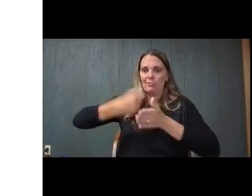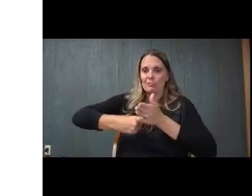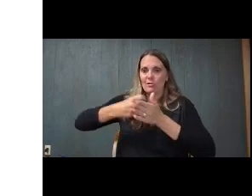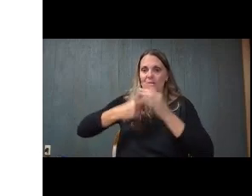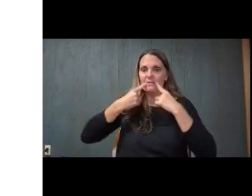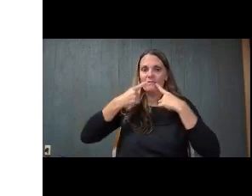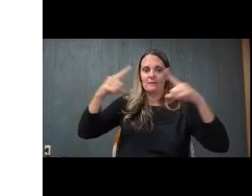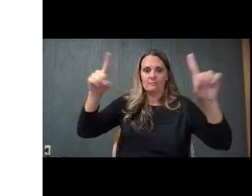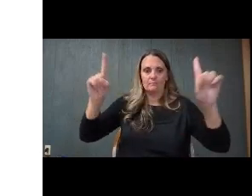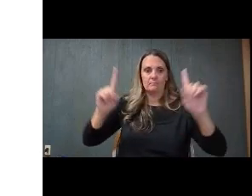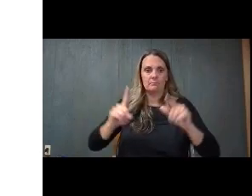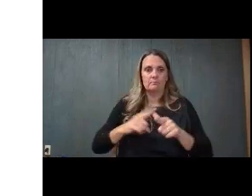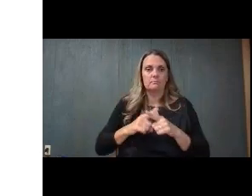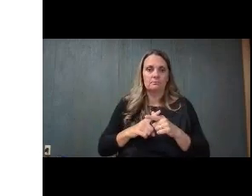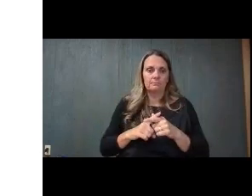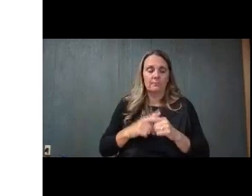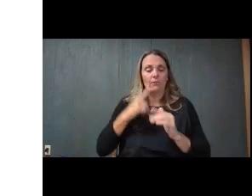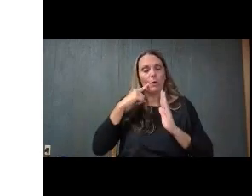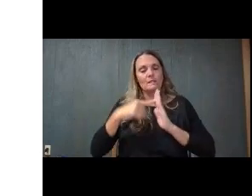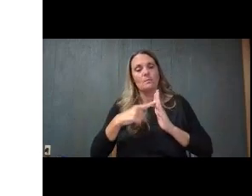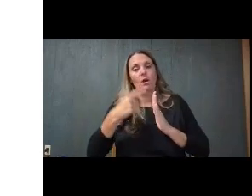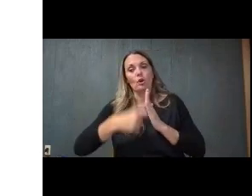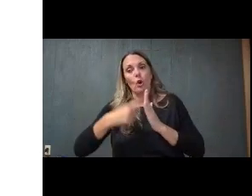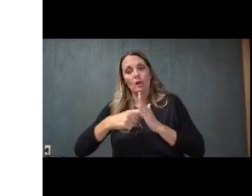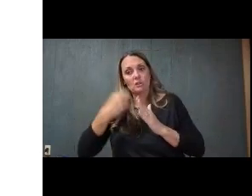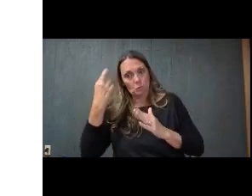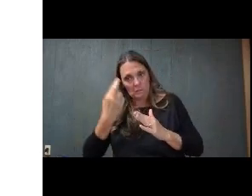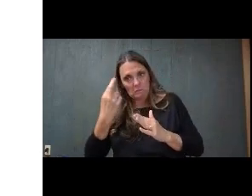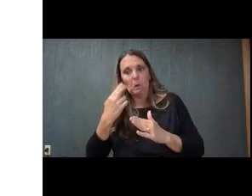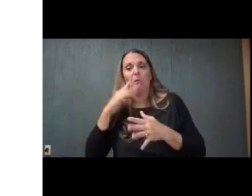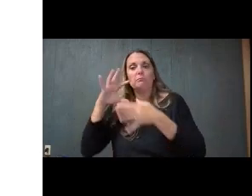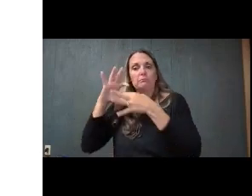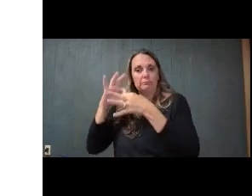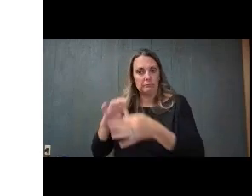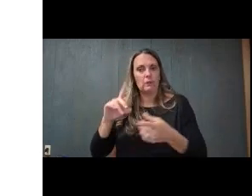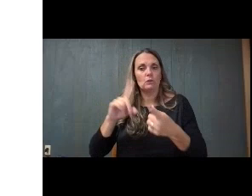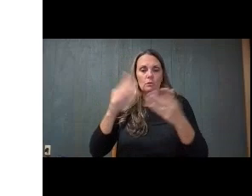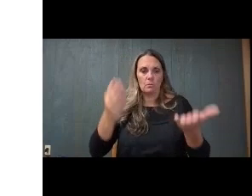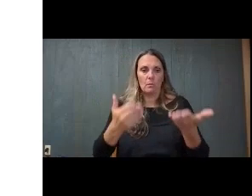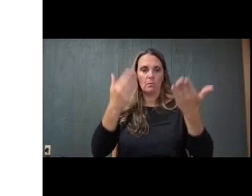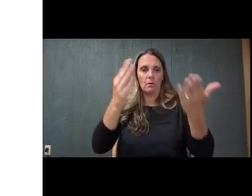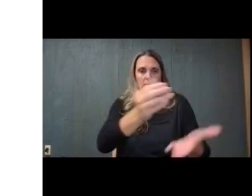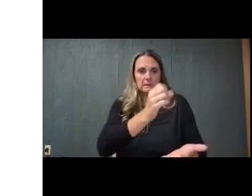For example, are cost reasonable in relation to the proposed staffing and training objectives?